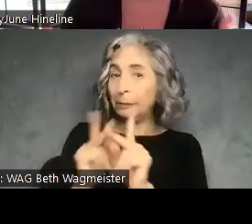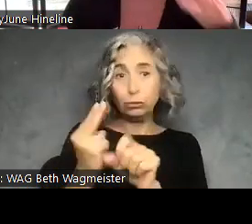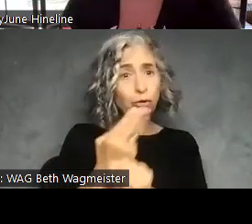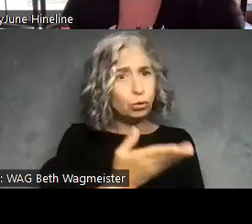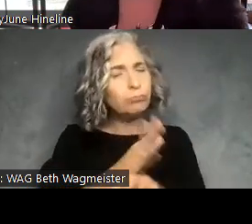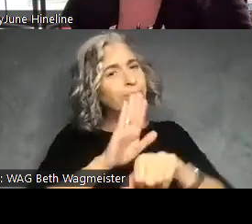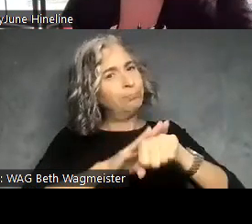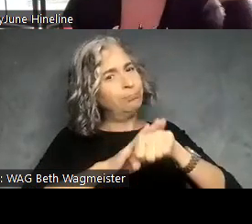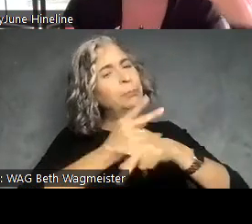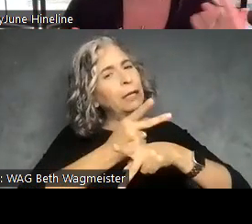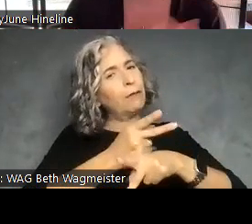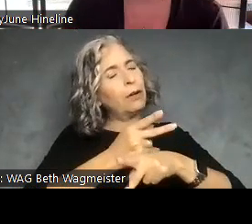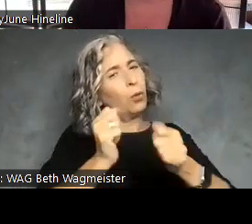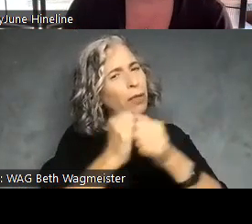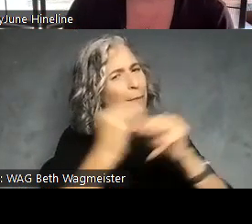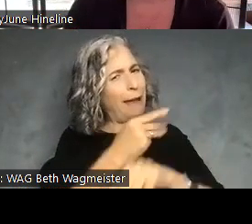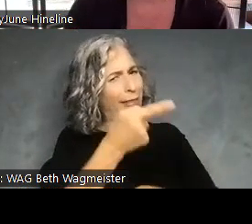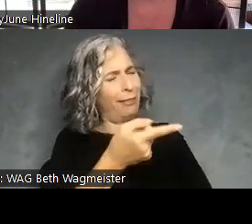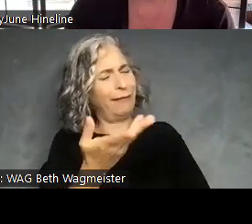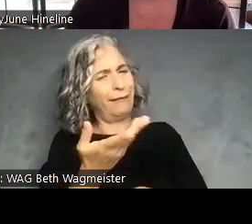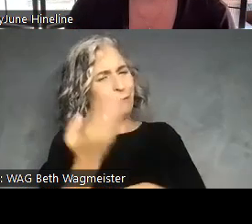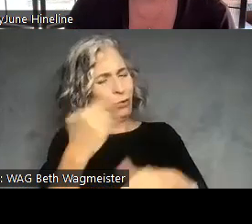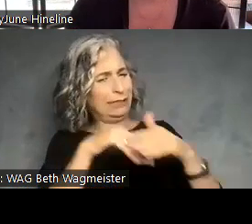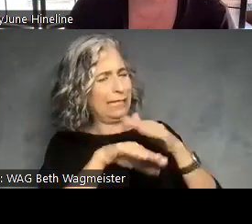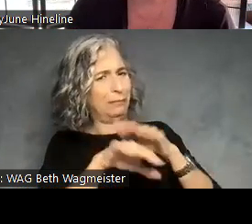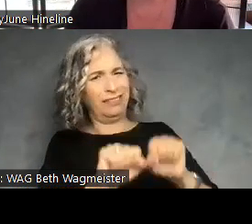But often, lately, we see the check box asking if we are a human or a bot.